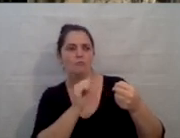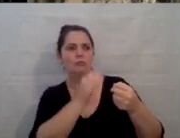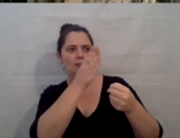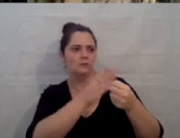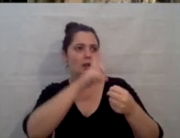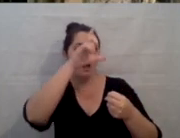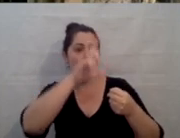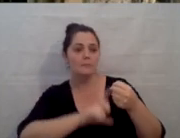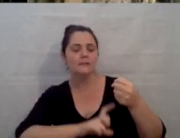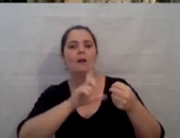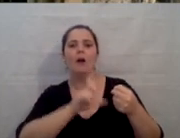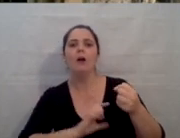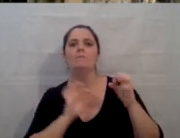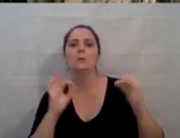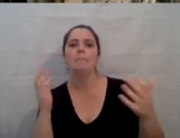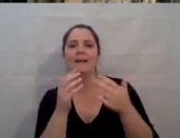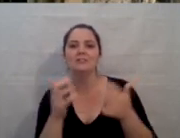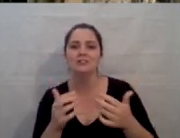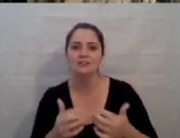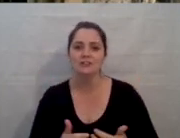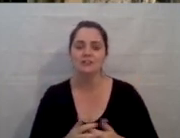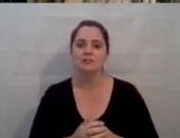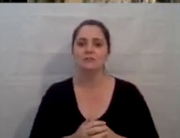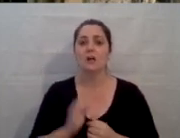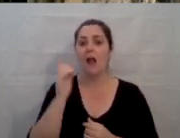so now you should be taking about another three or four minutes